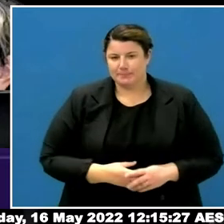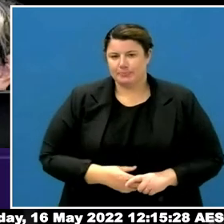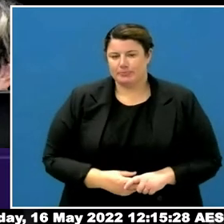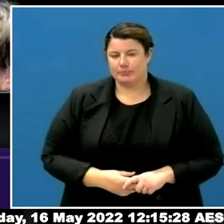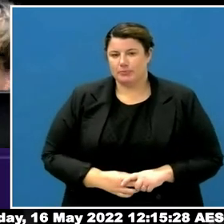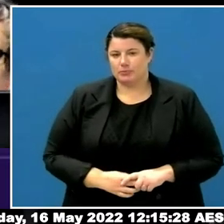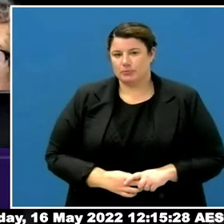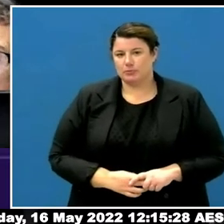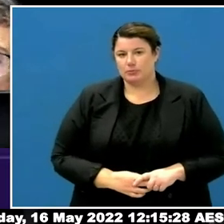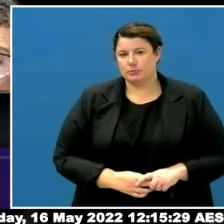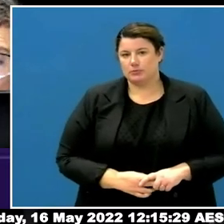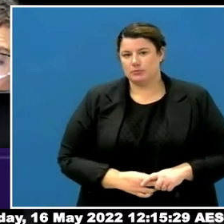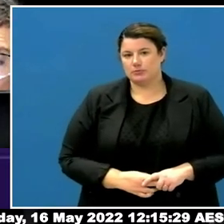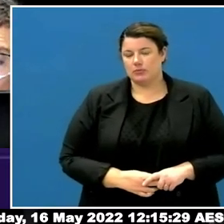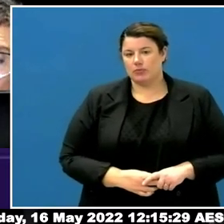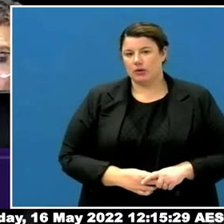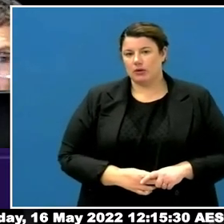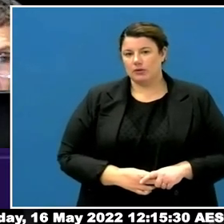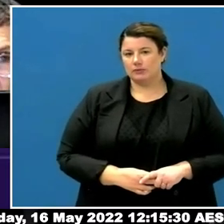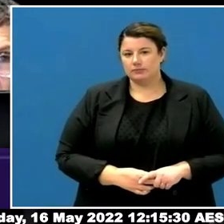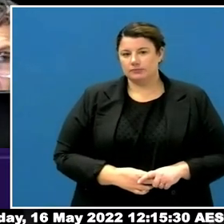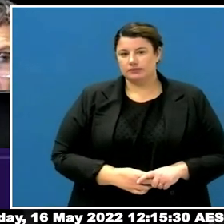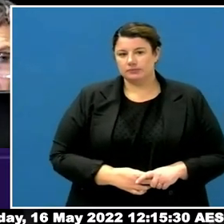What was agreed in terms of his return?